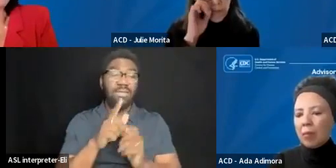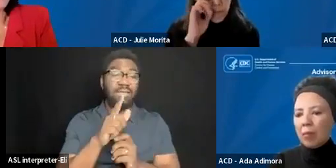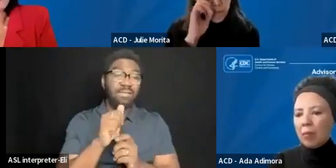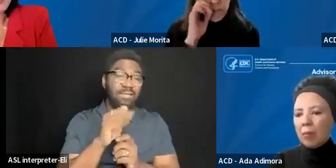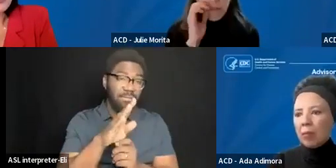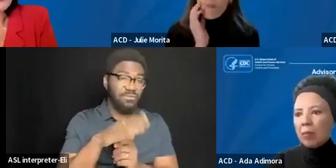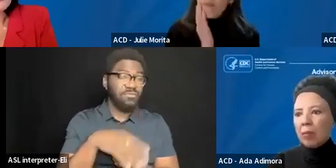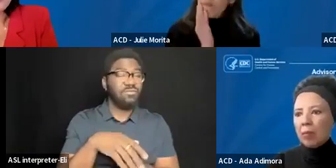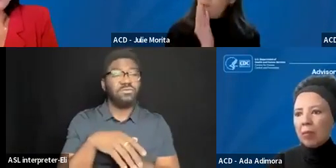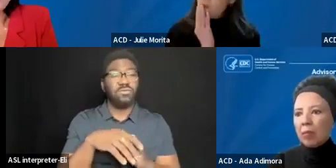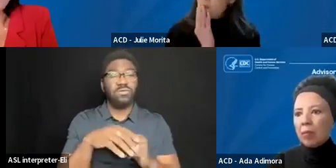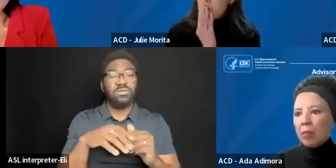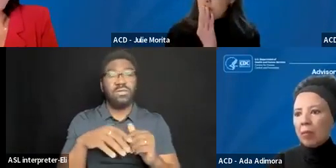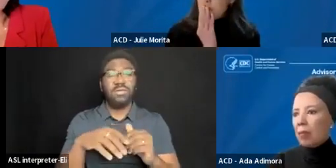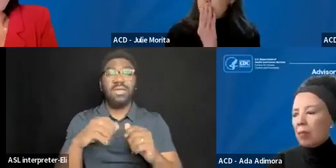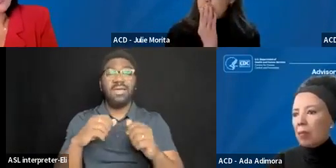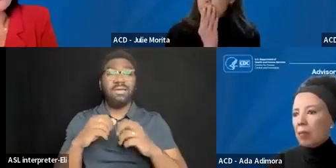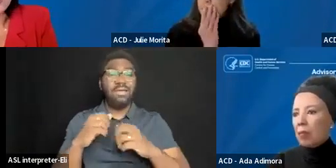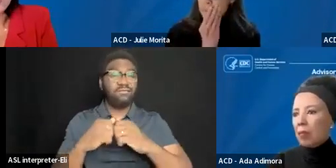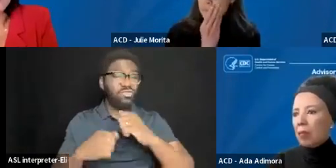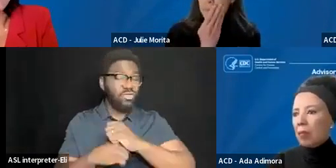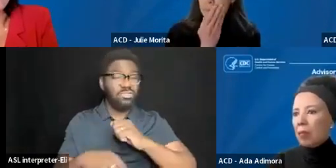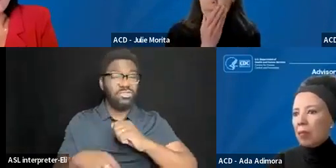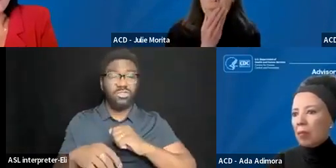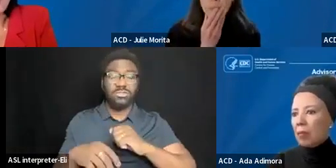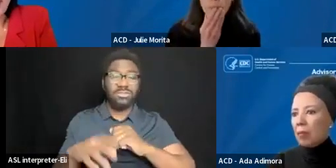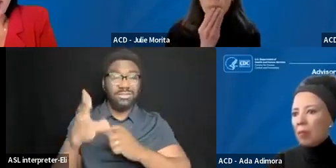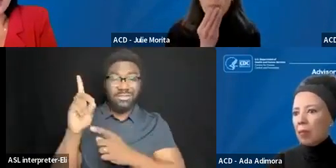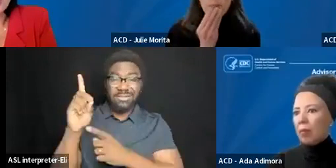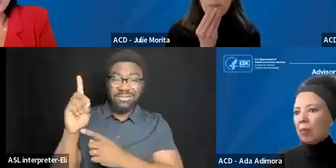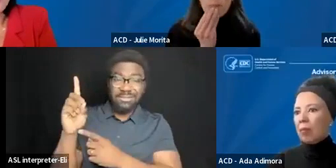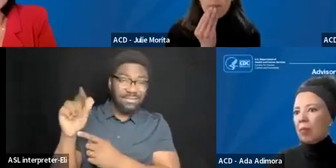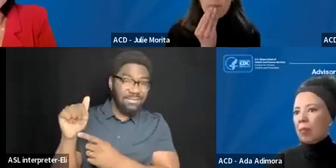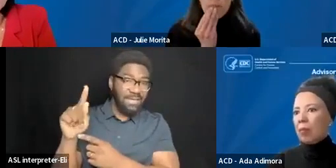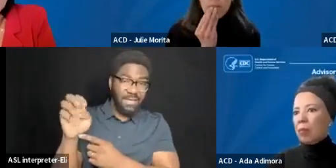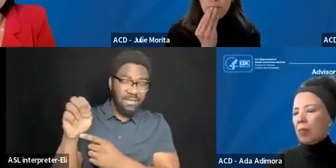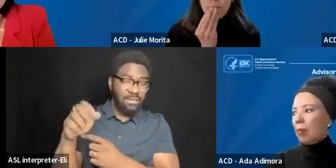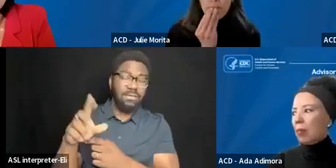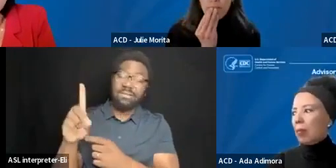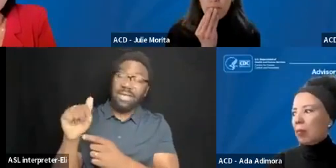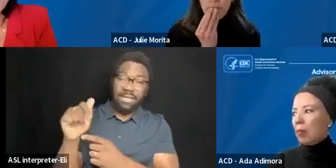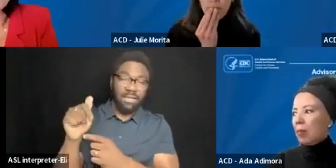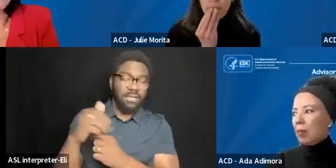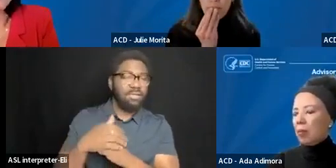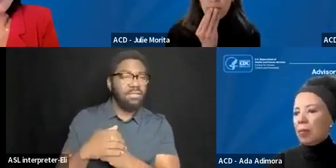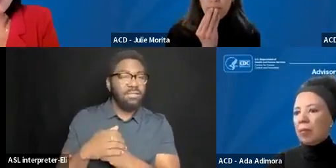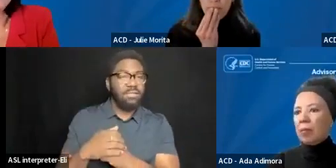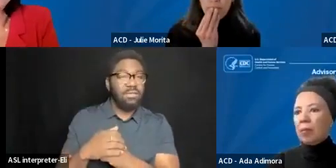And we are going to do the work of CDC moving forward within the agency. But there is this critically important pillar that you note,